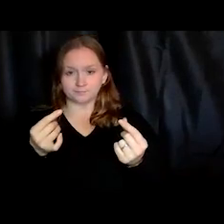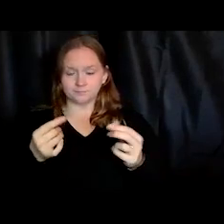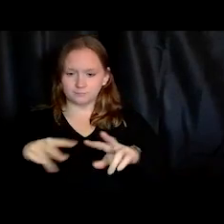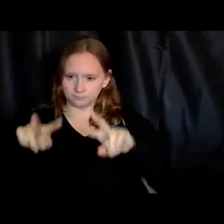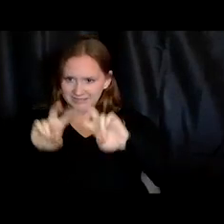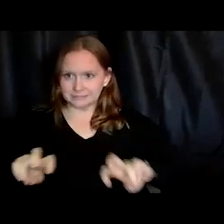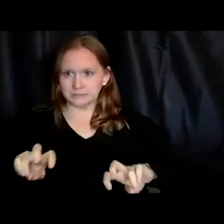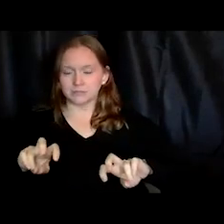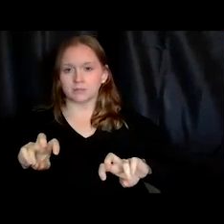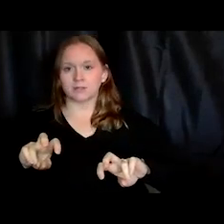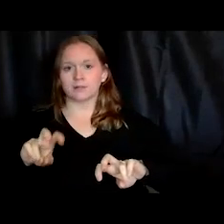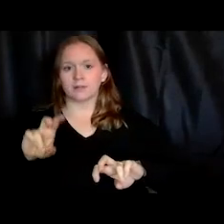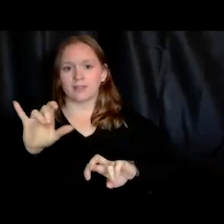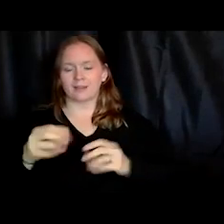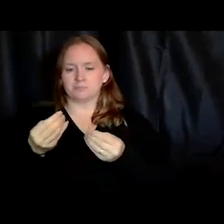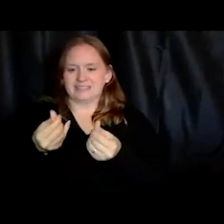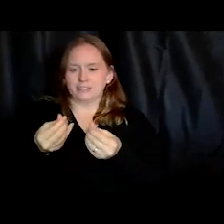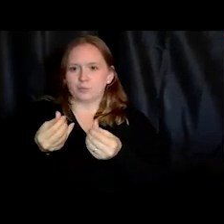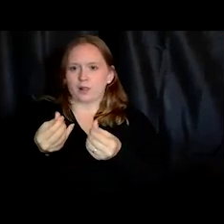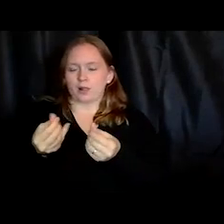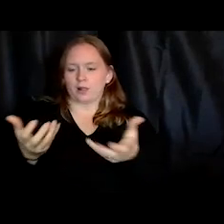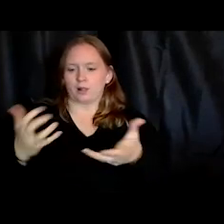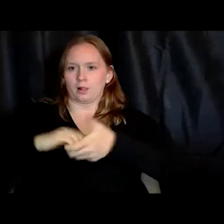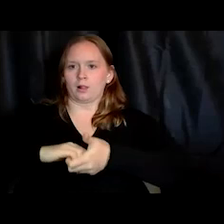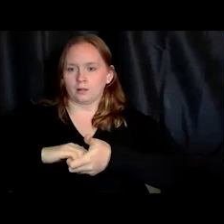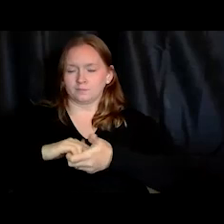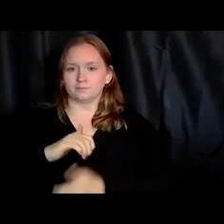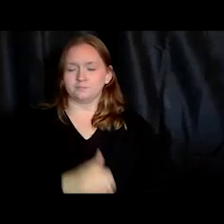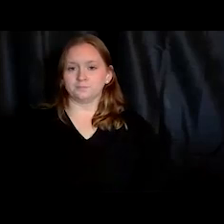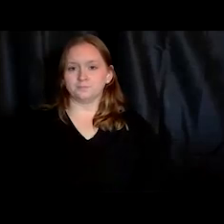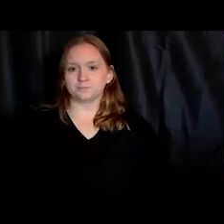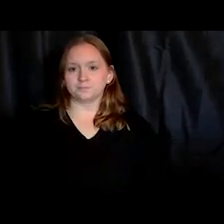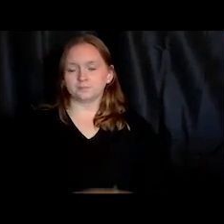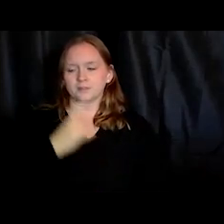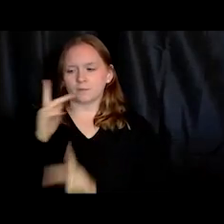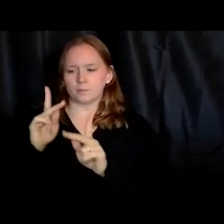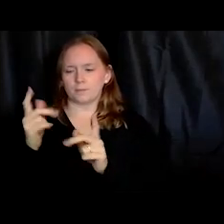with the definition of materiality for people with co-occurring disorders.